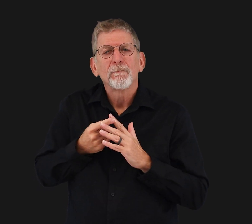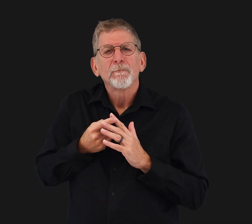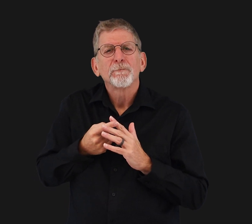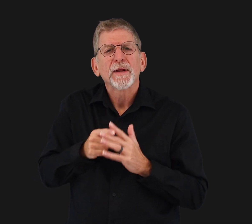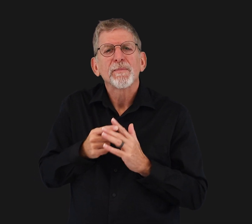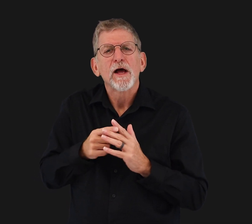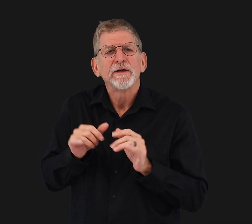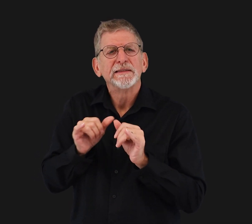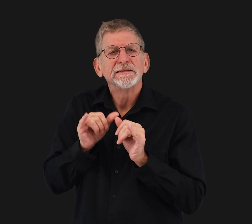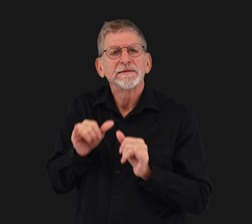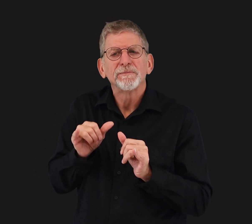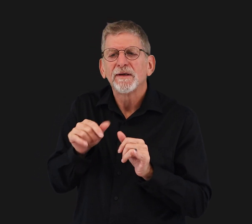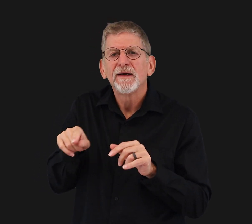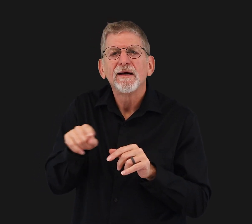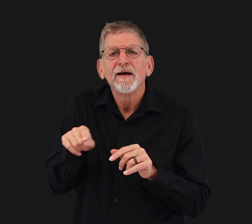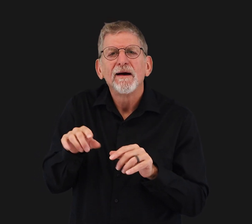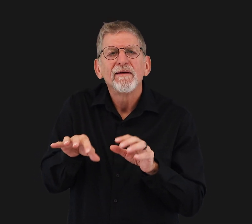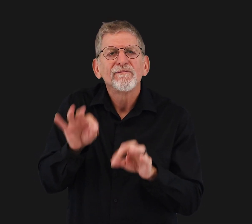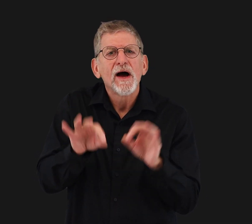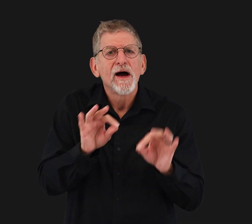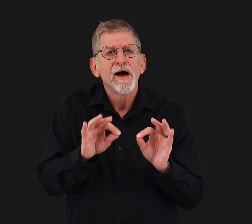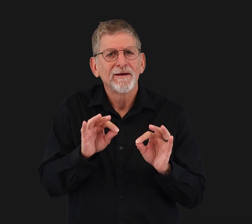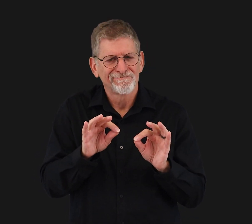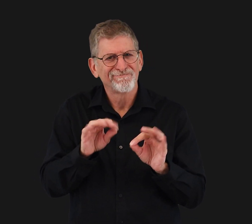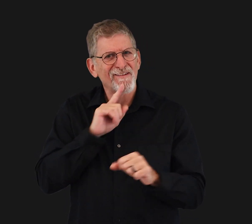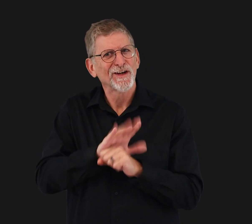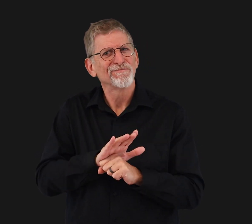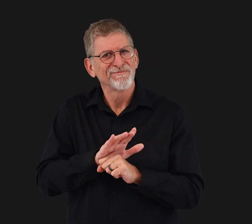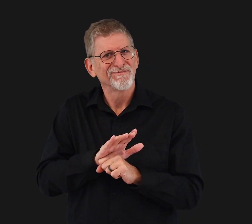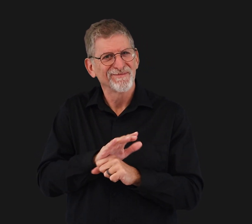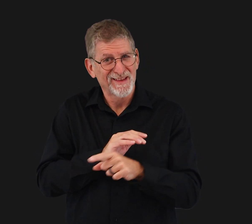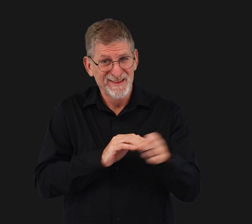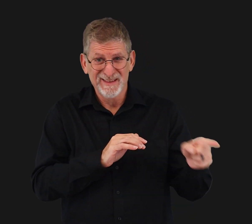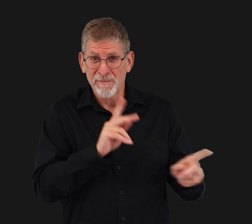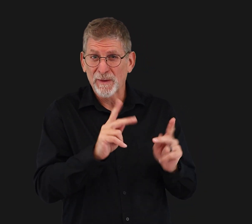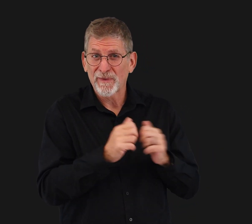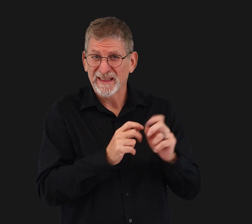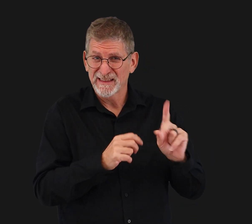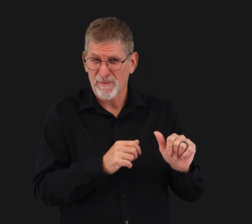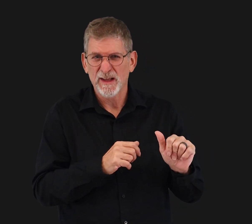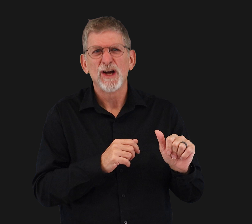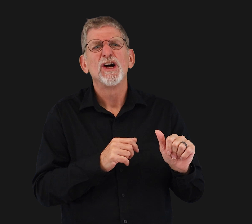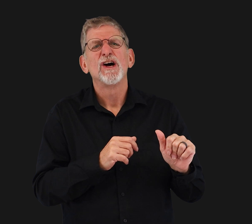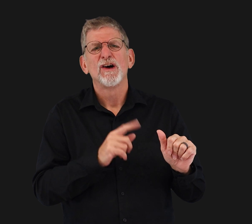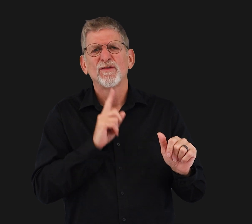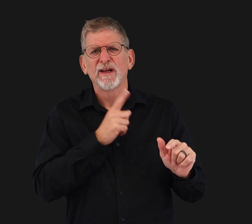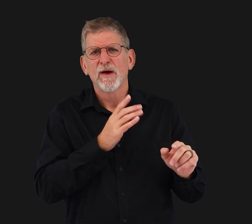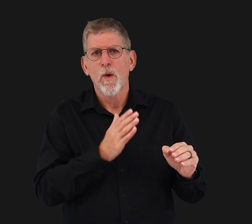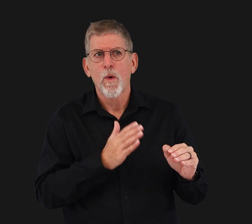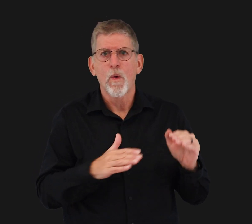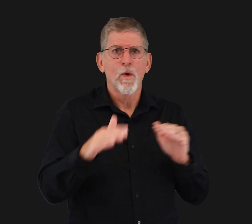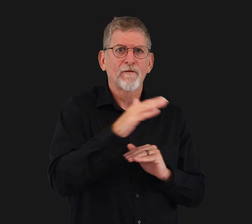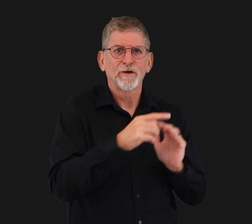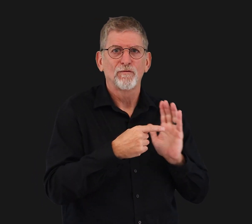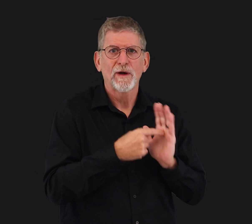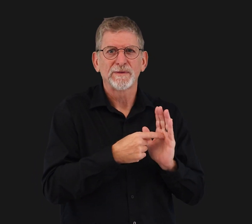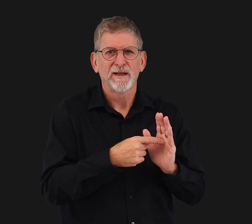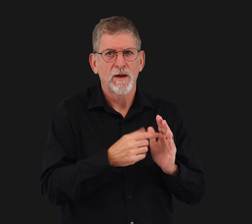The preliminary framework findings confirmed that people with disabilities are overrepresented